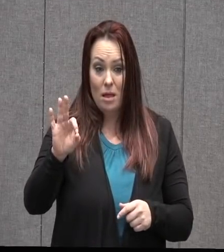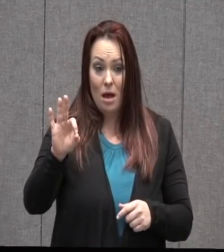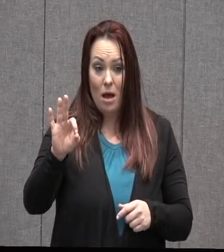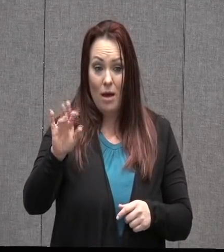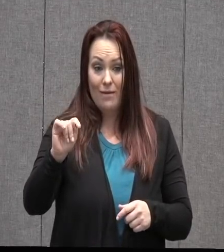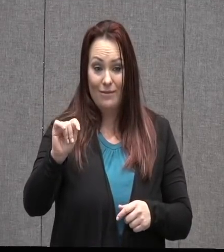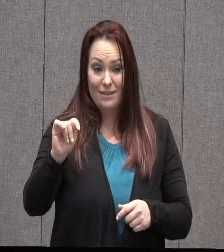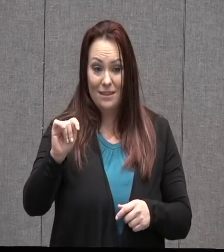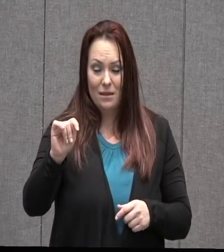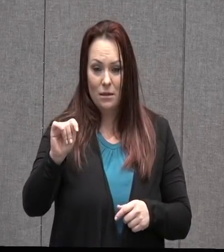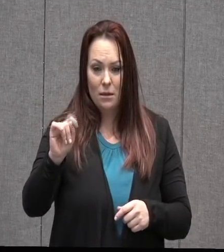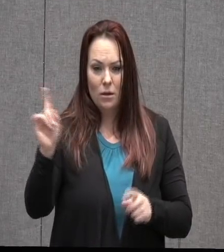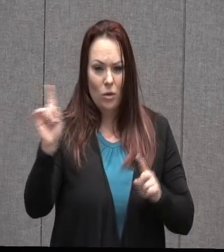Where do you think I should put it?